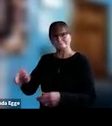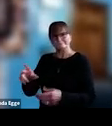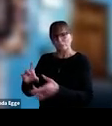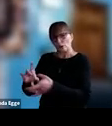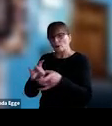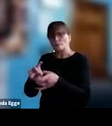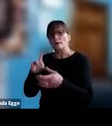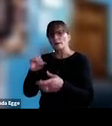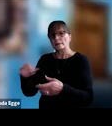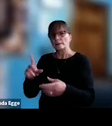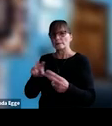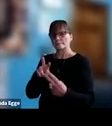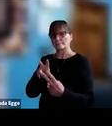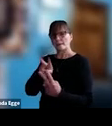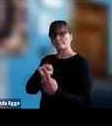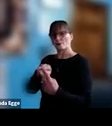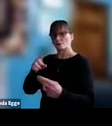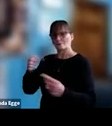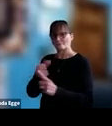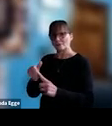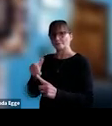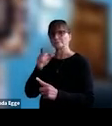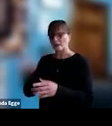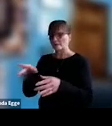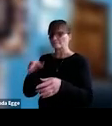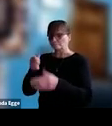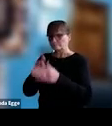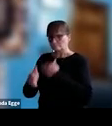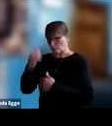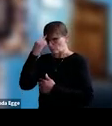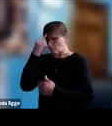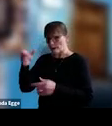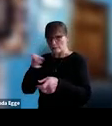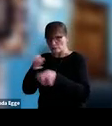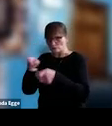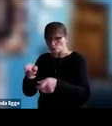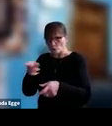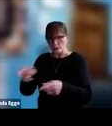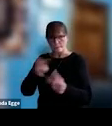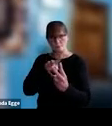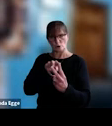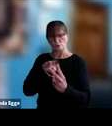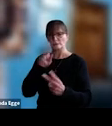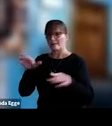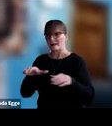of intimate partner violence undermine and control their partners through substance use tactics and actively keep them from meeting treatment